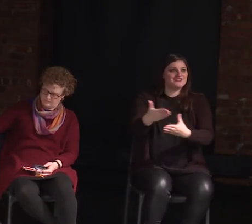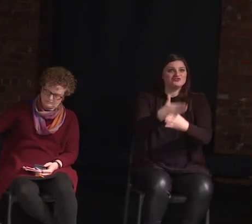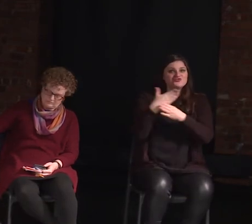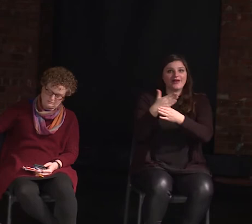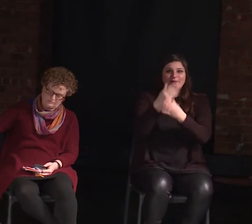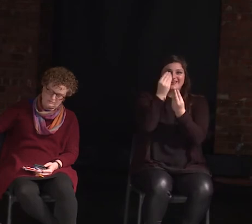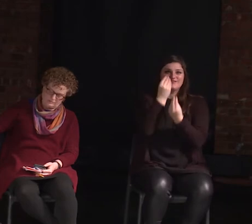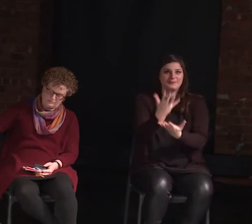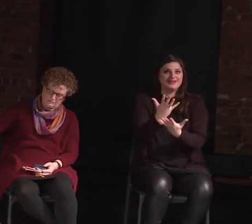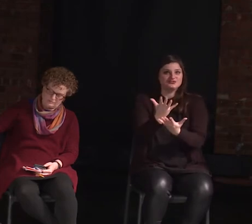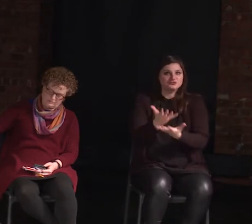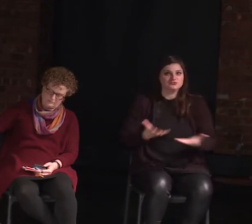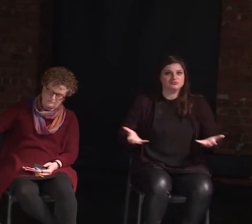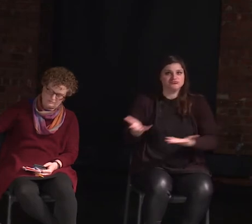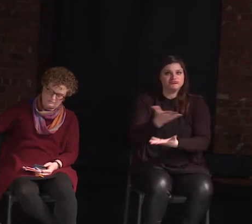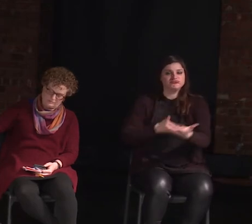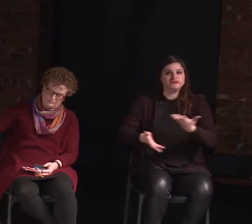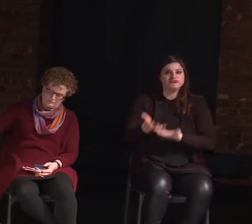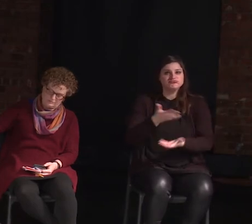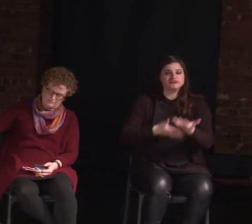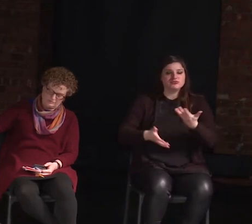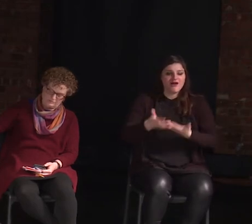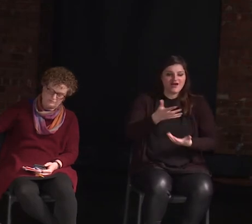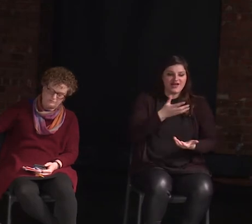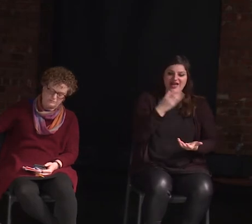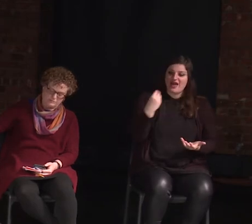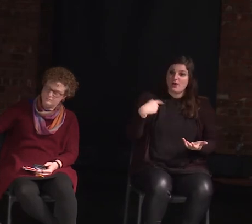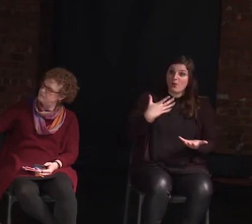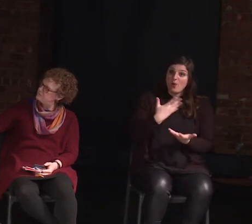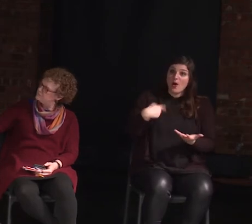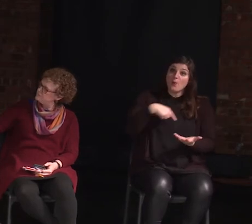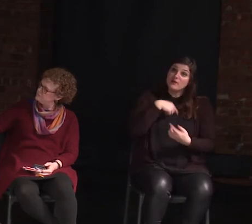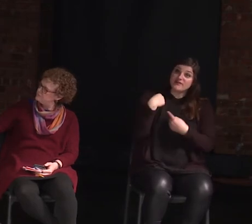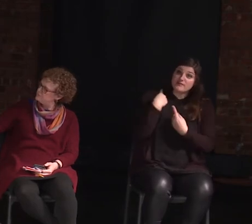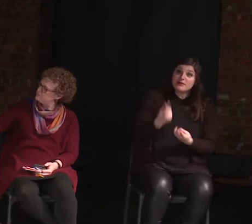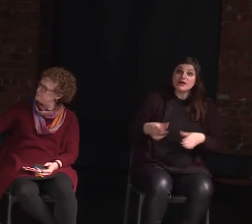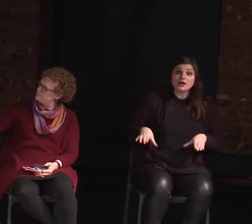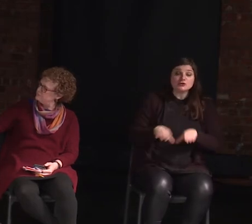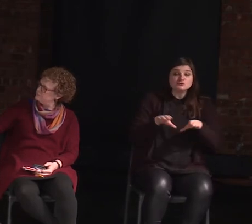The other thing we're doing is talking a lot to every organization and funders-- I'm really